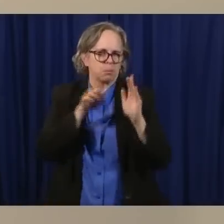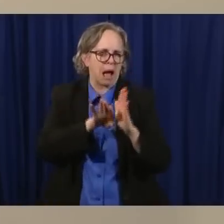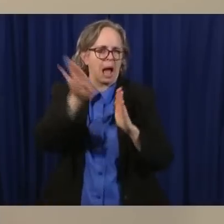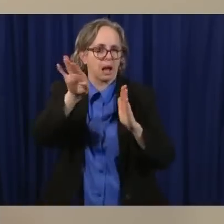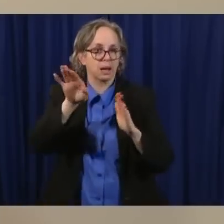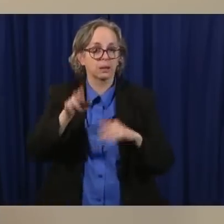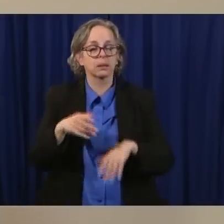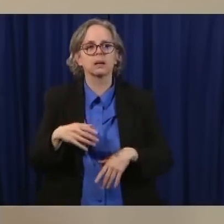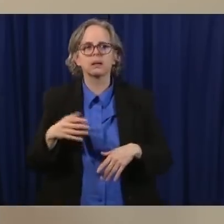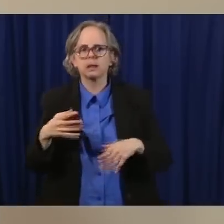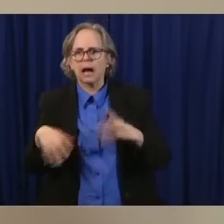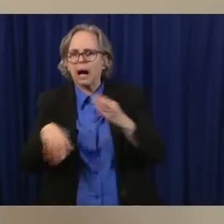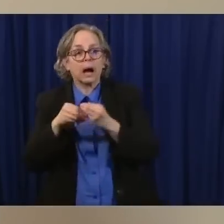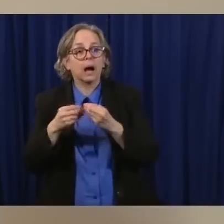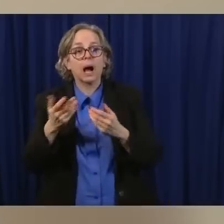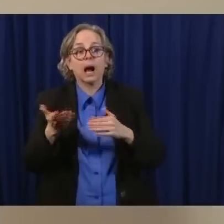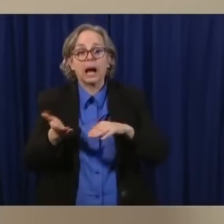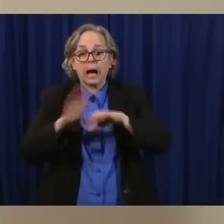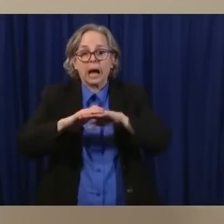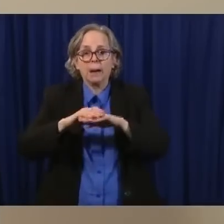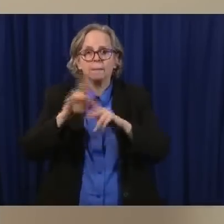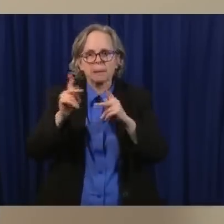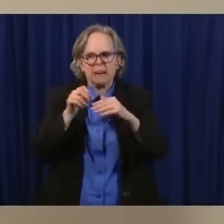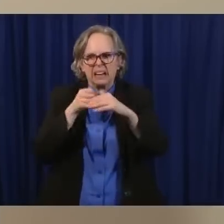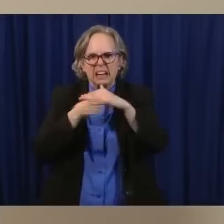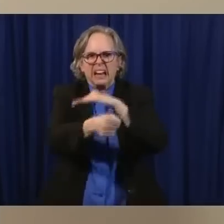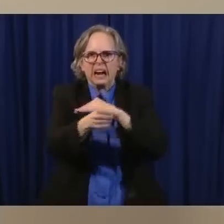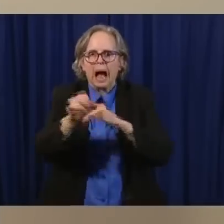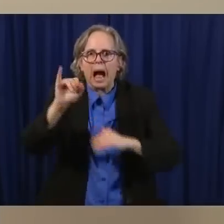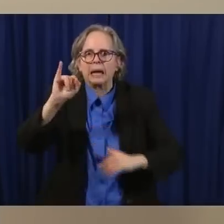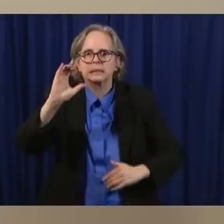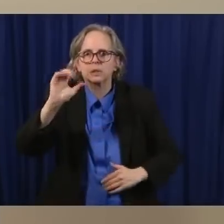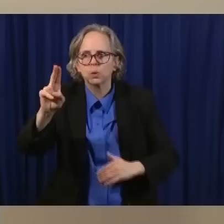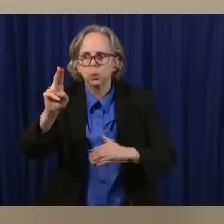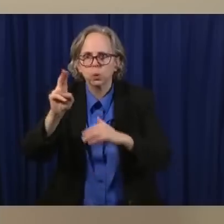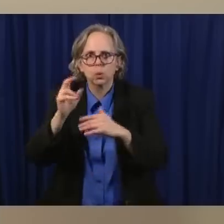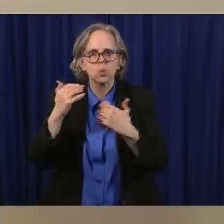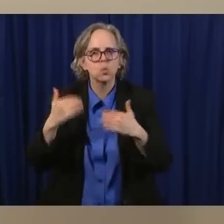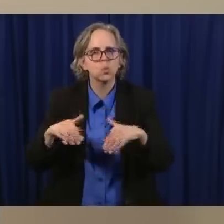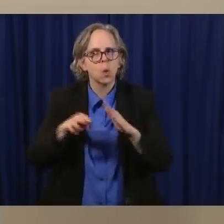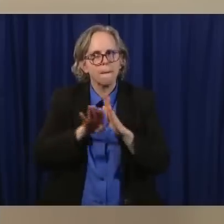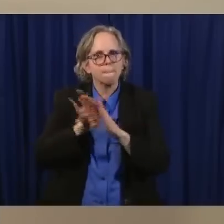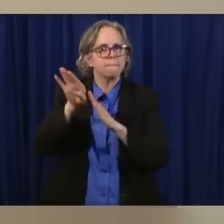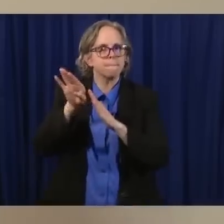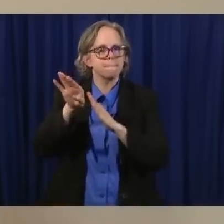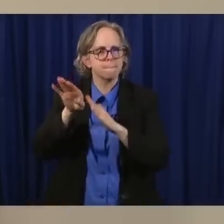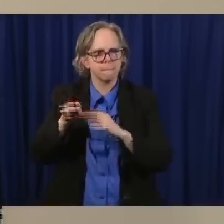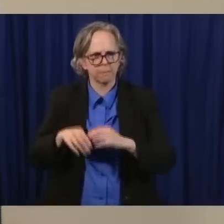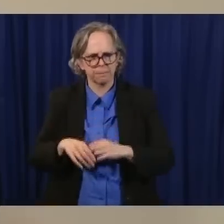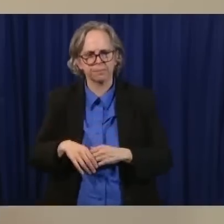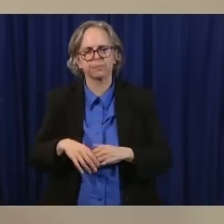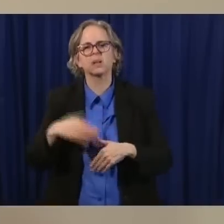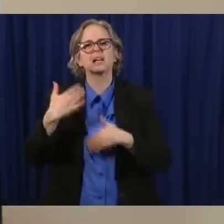LITTLE BIT ON OUR EYE TEST. THEIR LAGGING BLIND ARE ILLNESSES, SO THAT IS NOT AS SURPRISING. WE ARE ALSO SEEING AN INCREASE IN OUR ICU